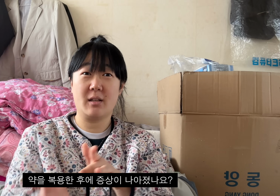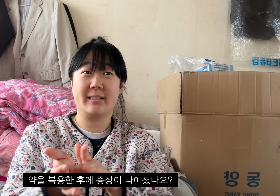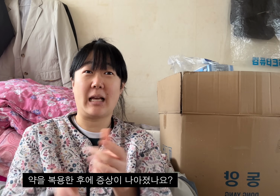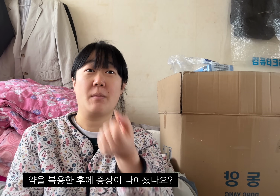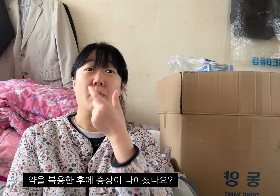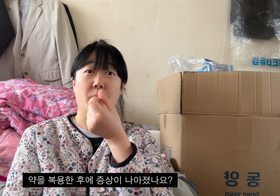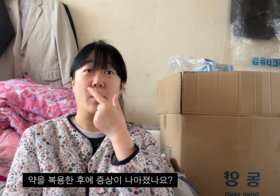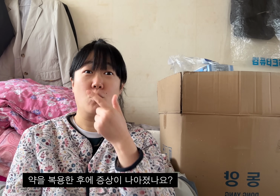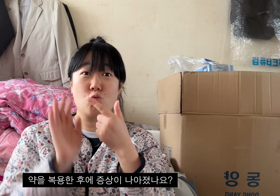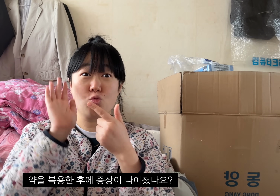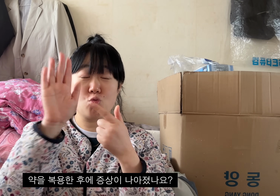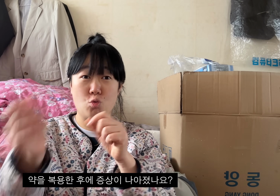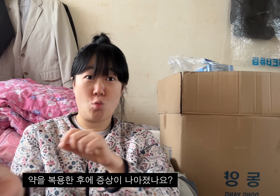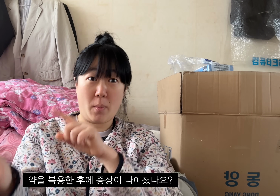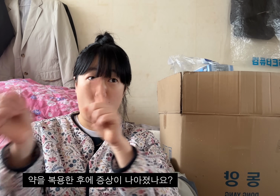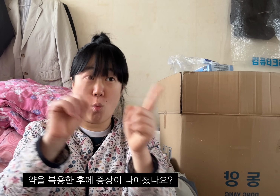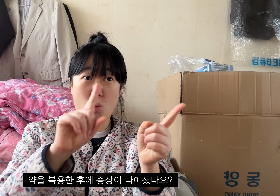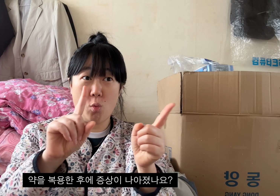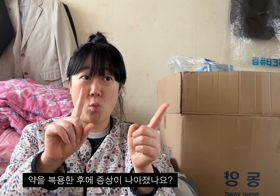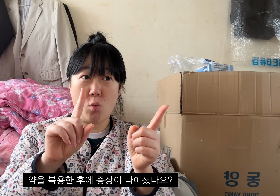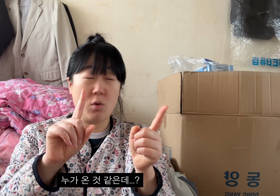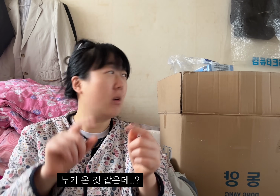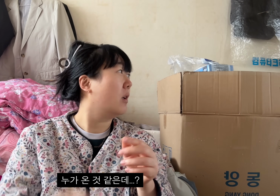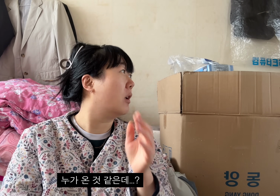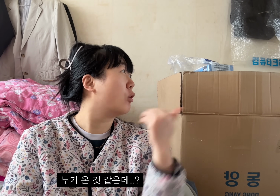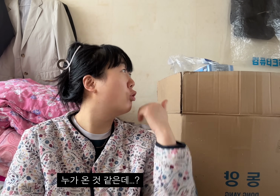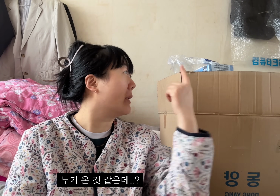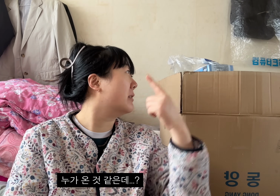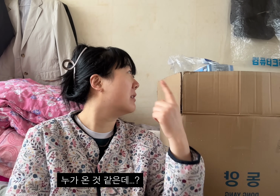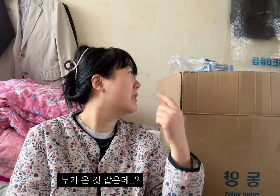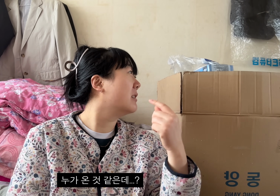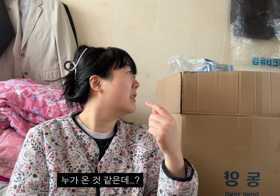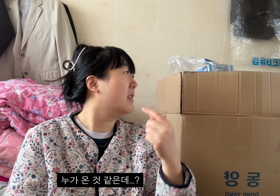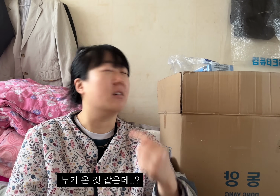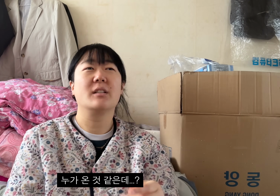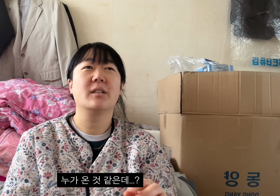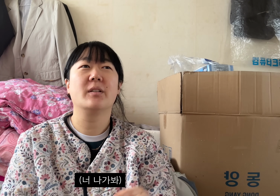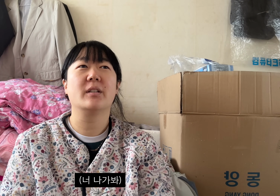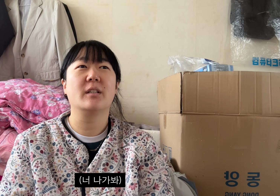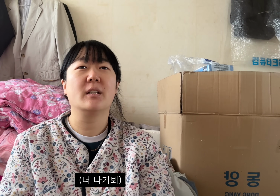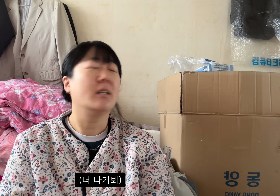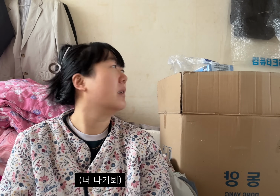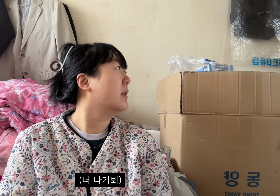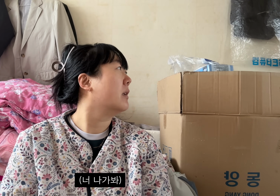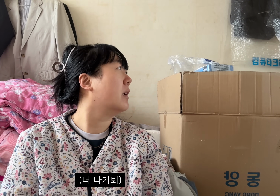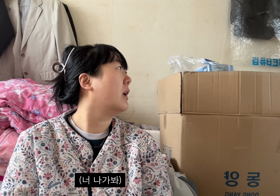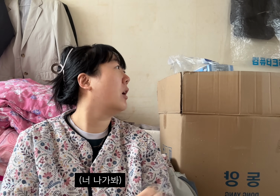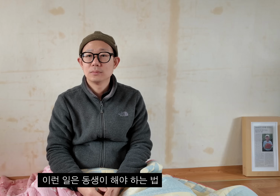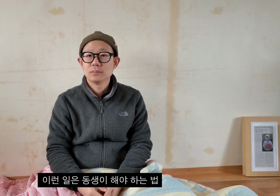Did your condition improve after the meds? (brief pause) Someone’s here? You go out.